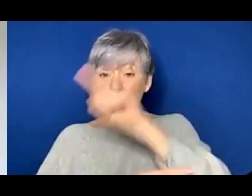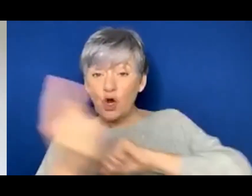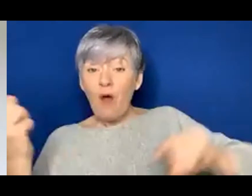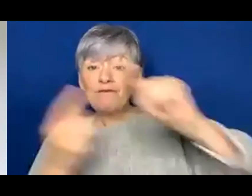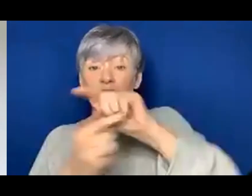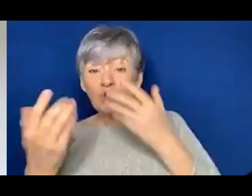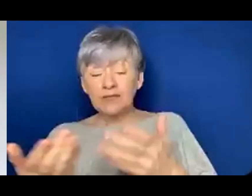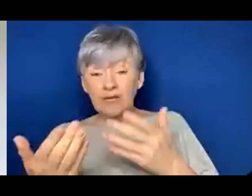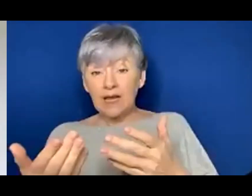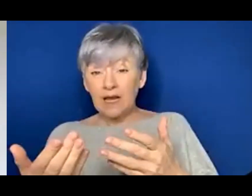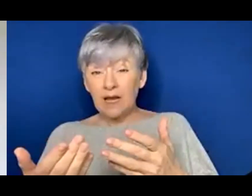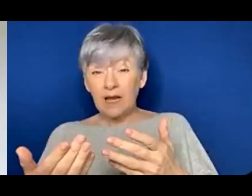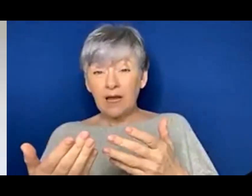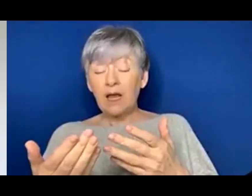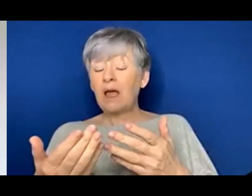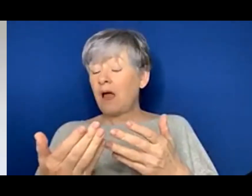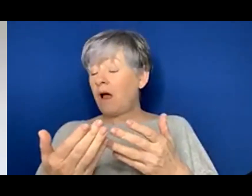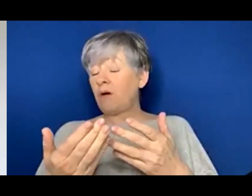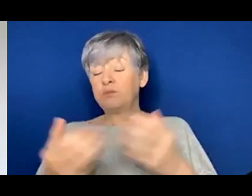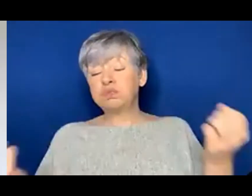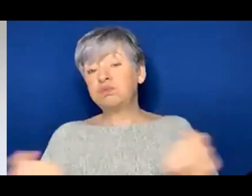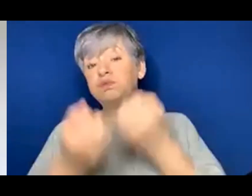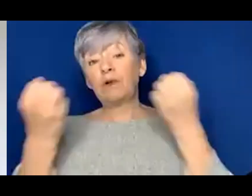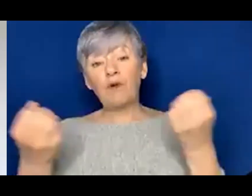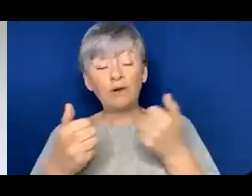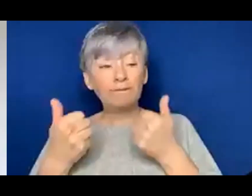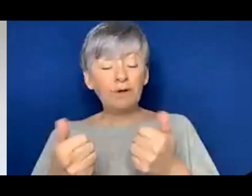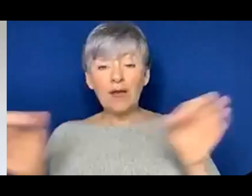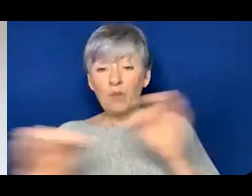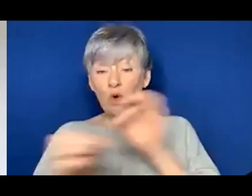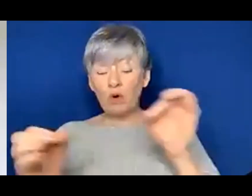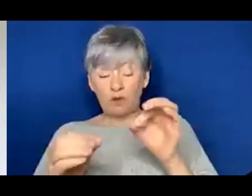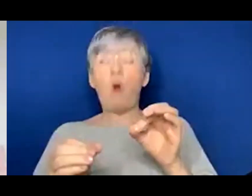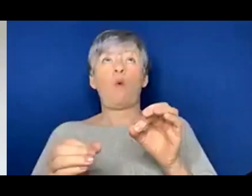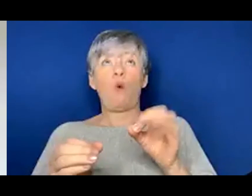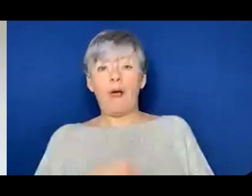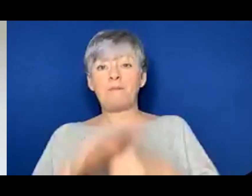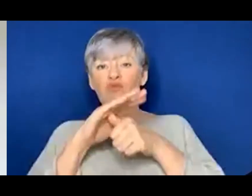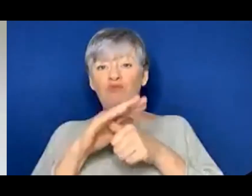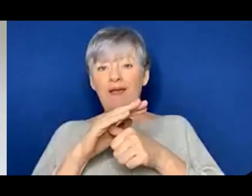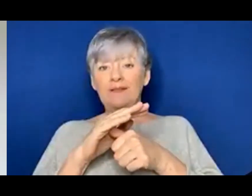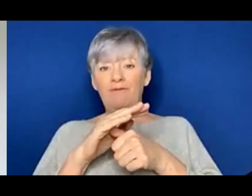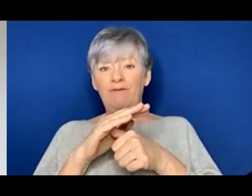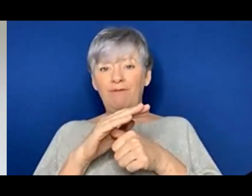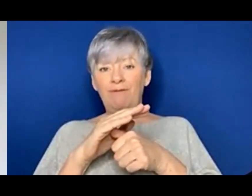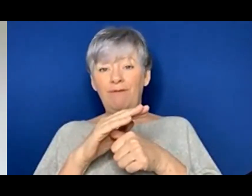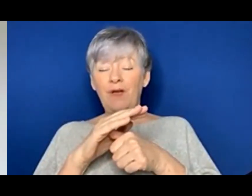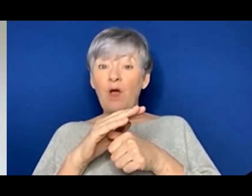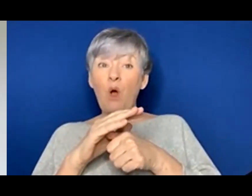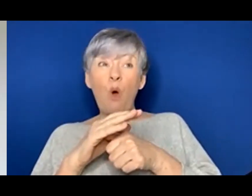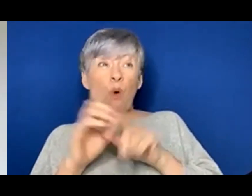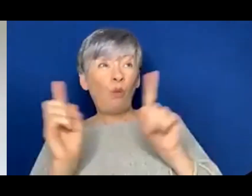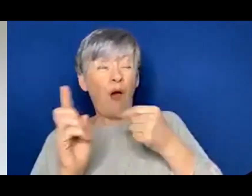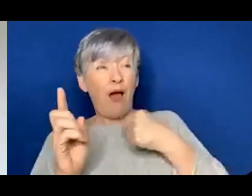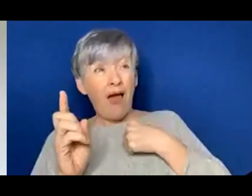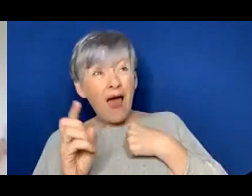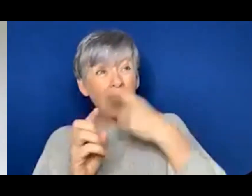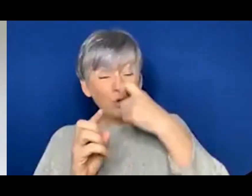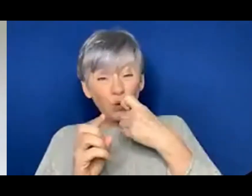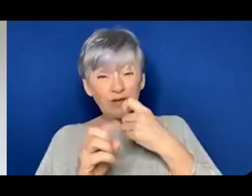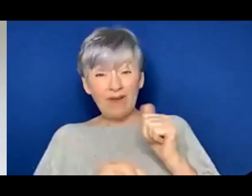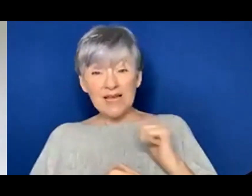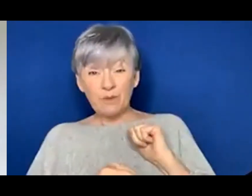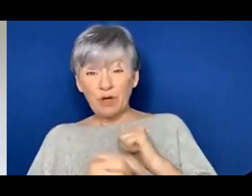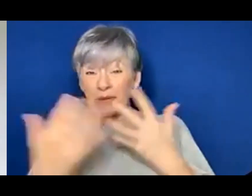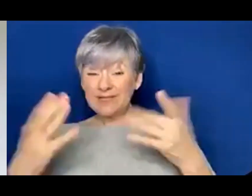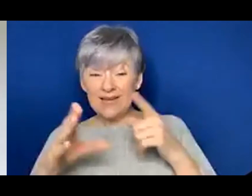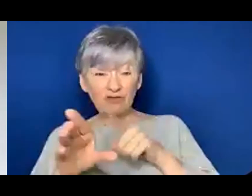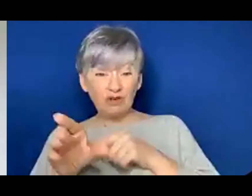full of creative energy, even compared to what I'd have expected 10 years ago when starting studies.